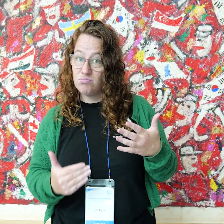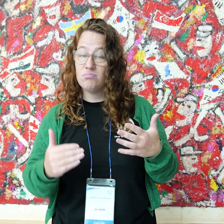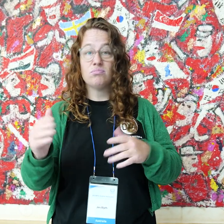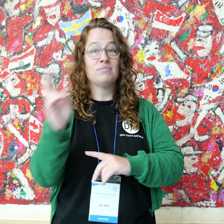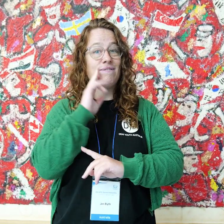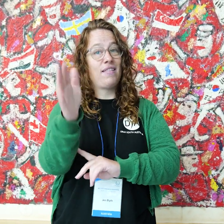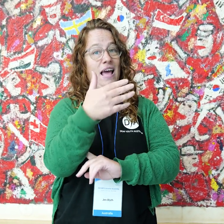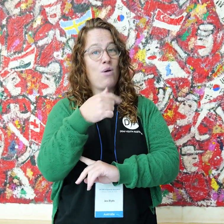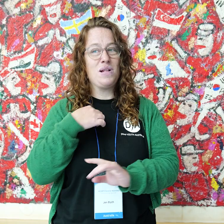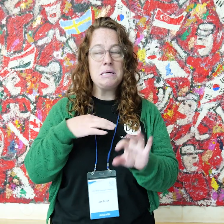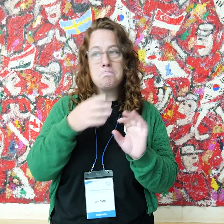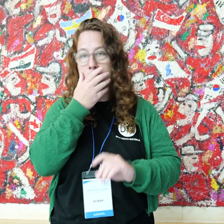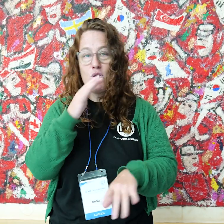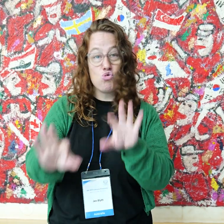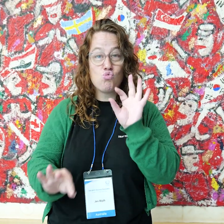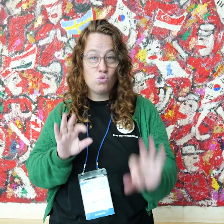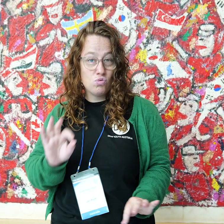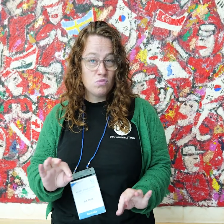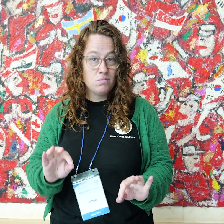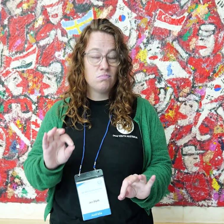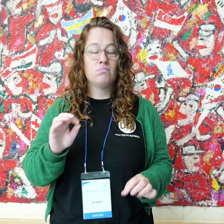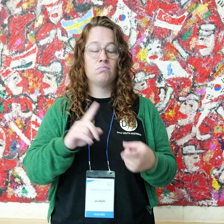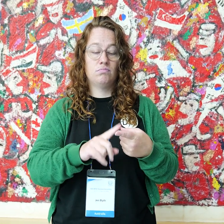There are three designs which have been proposed and are up for vote.